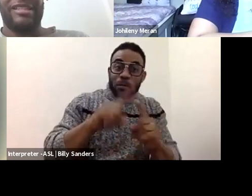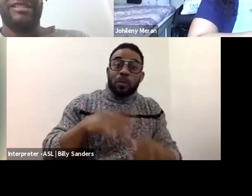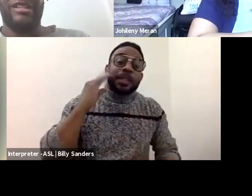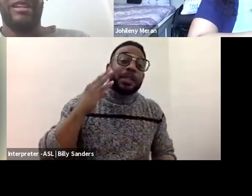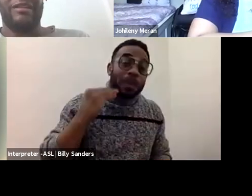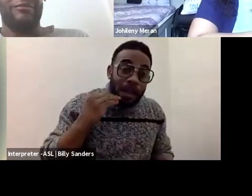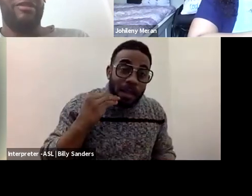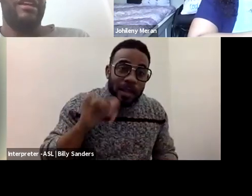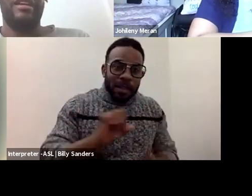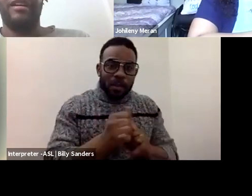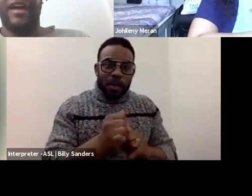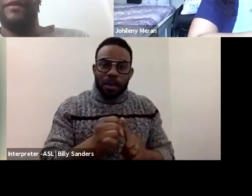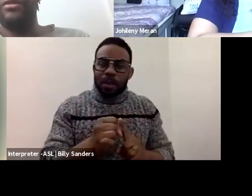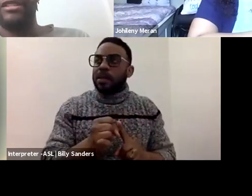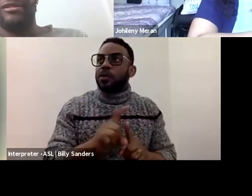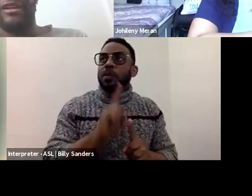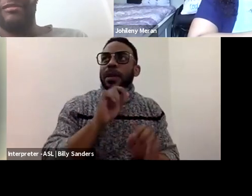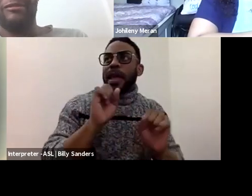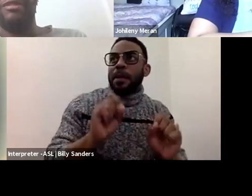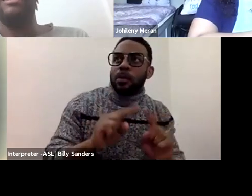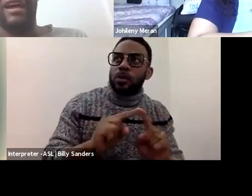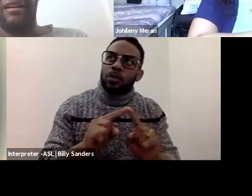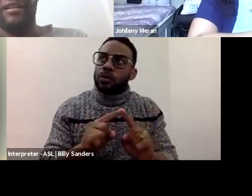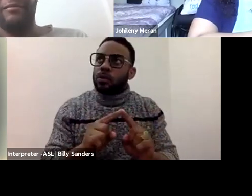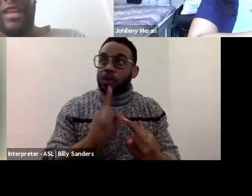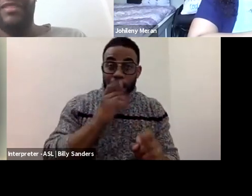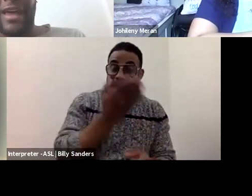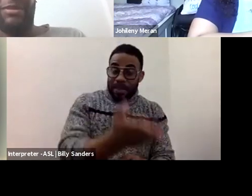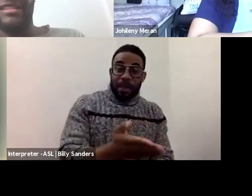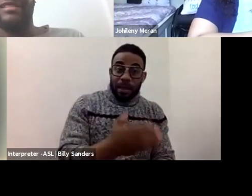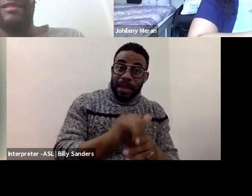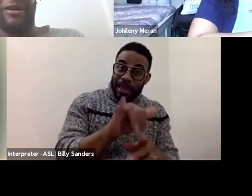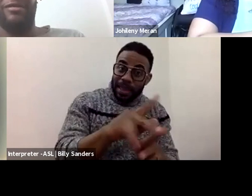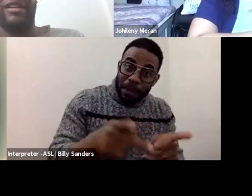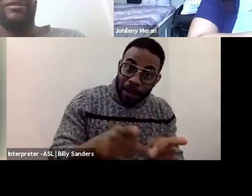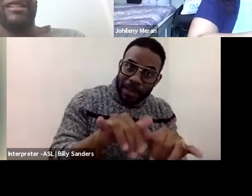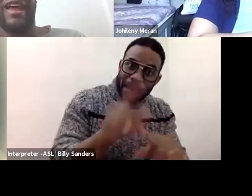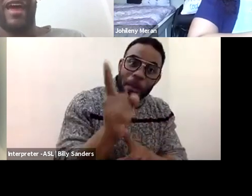the situation and to be able to be there in that place at that moment. You just kind of